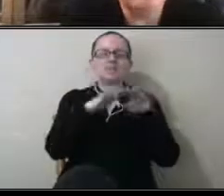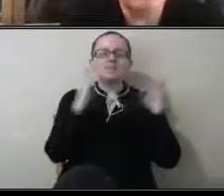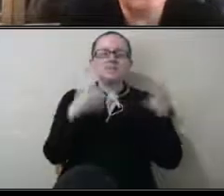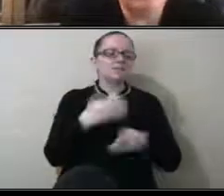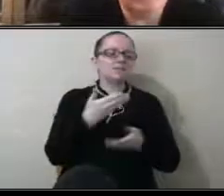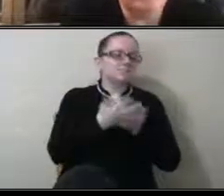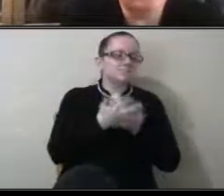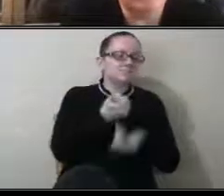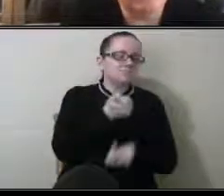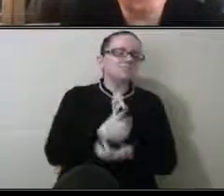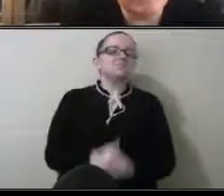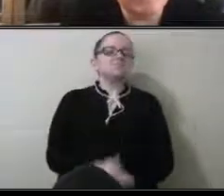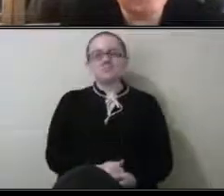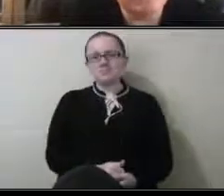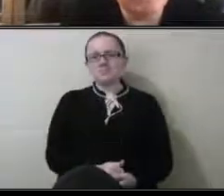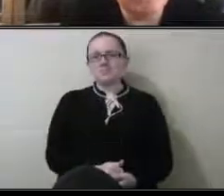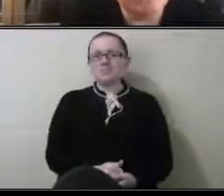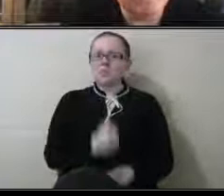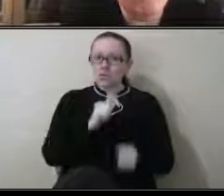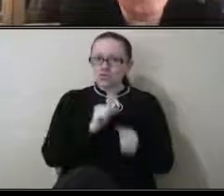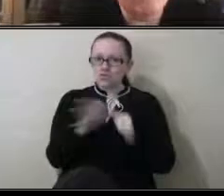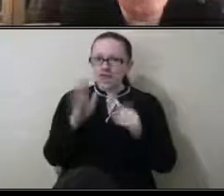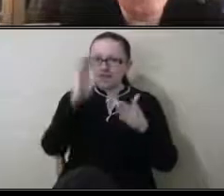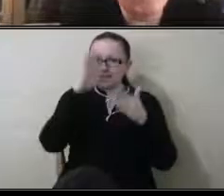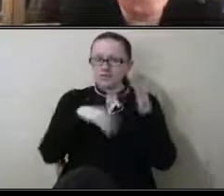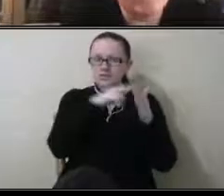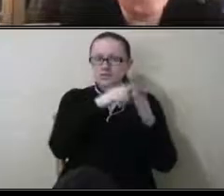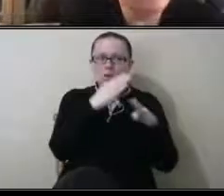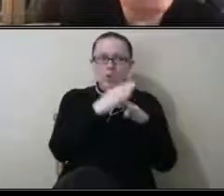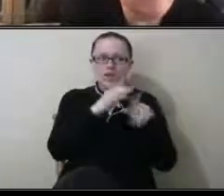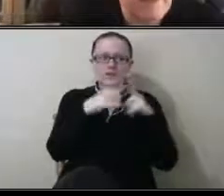in terms of getting to work across a number of different areas of the organization and of course